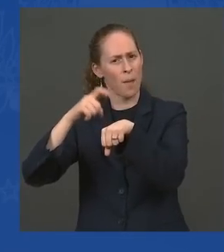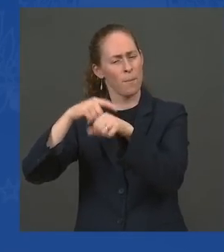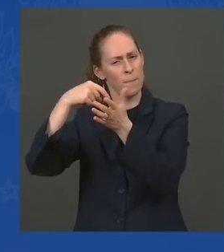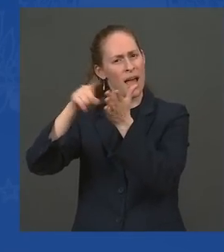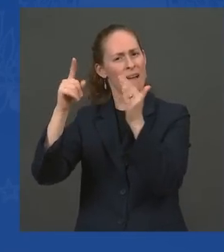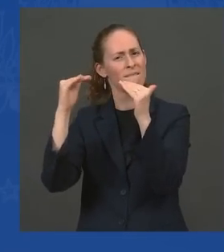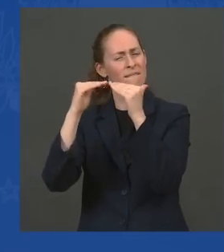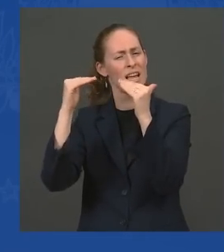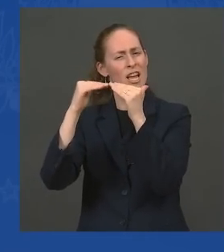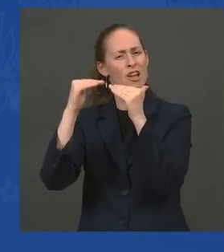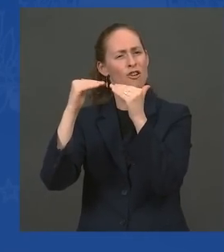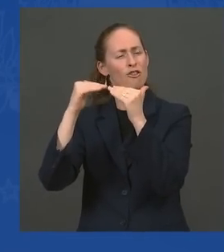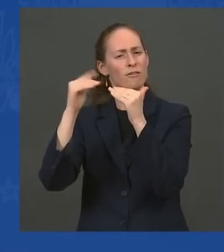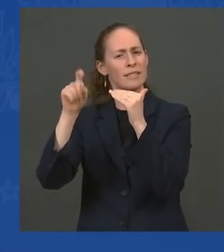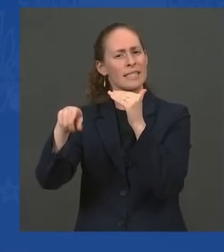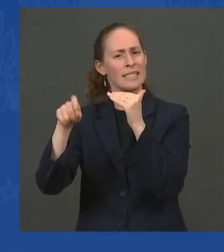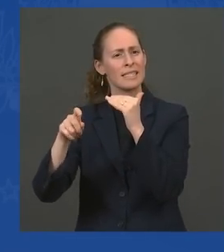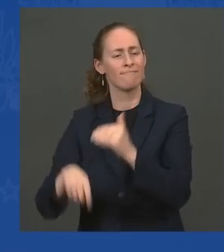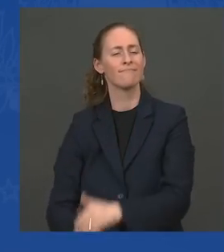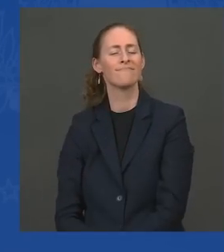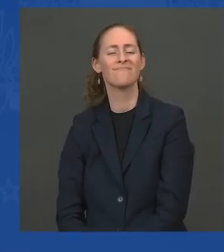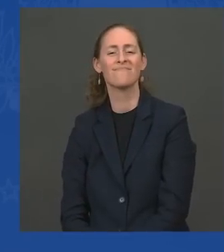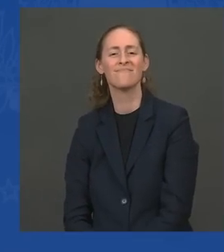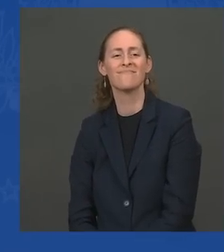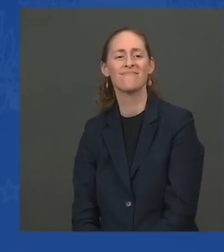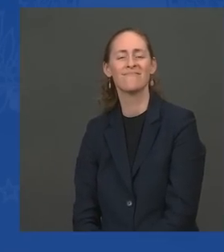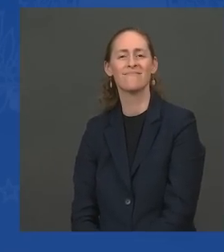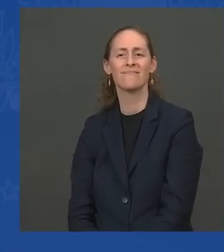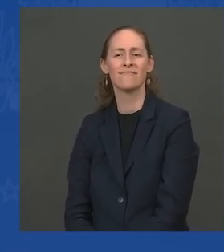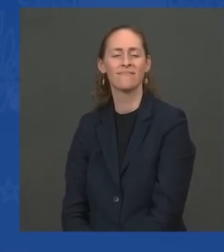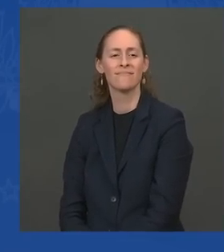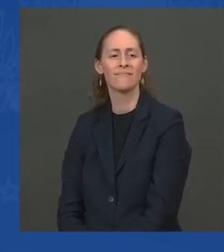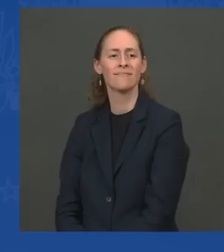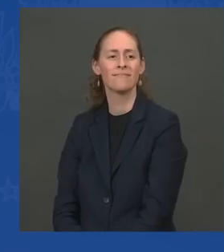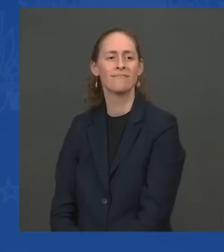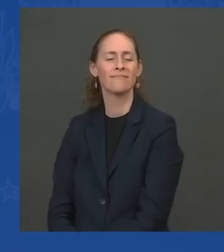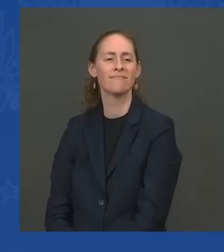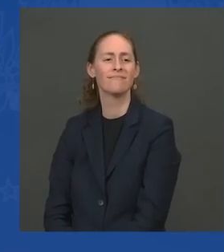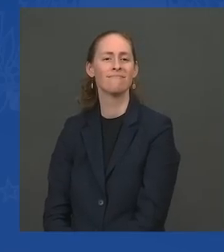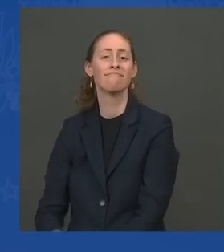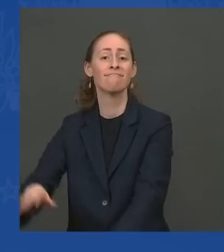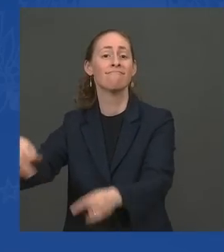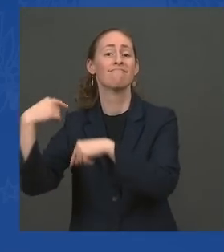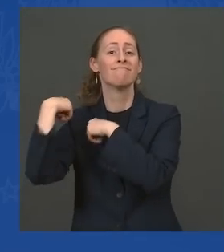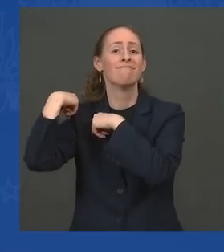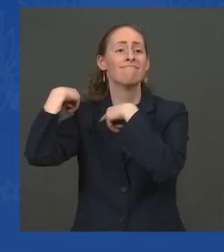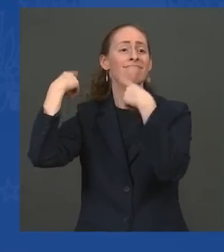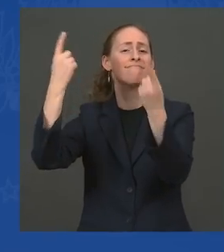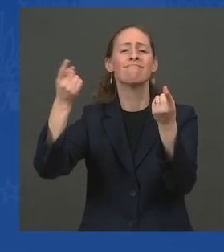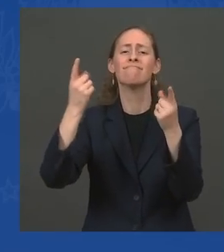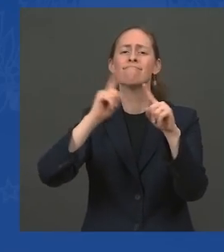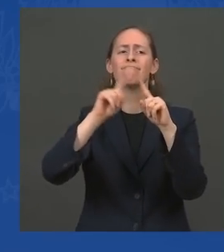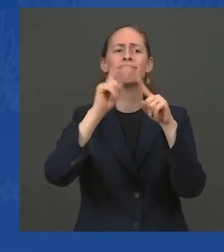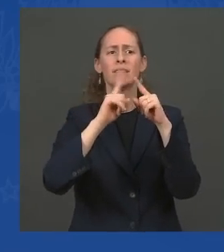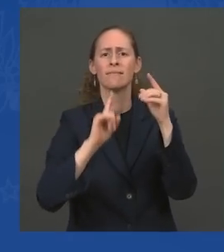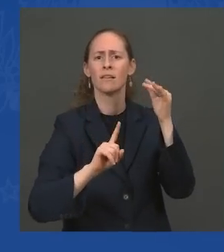Let me close with this: Throughout our history, we've emerged from previous crises stronger than we were before the crisis.